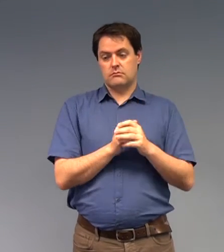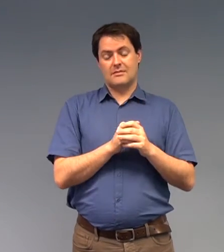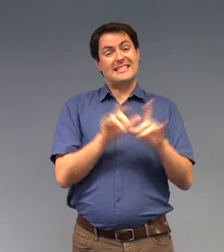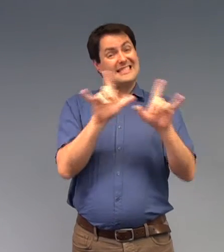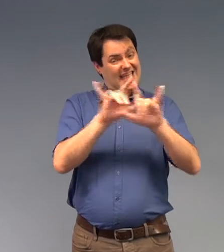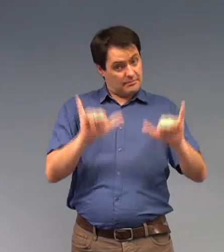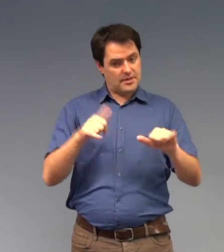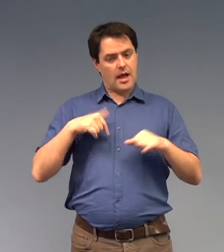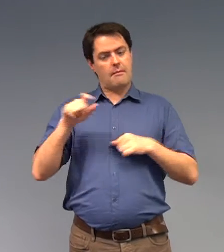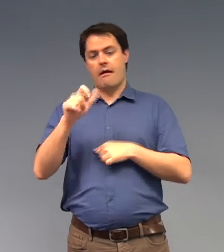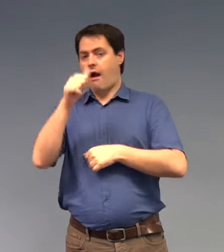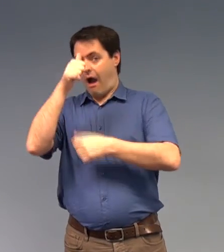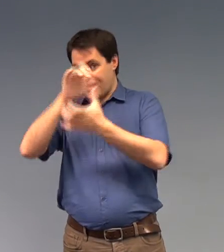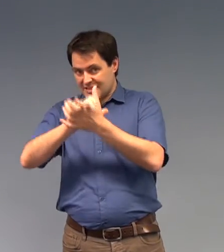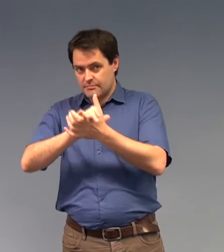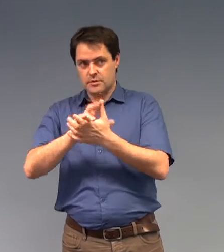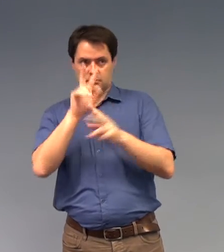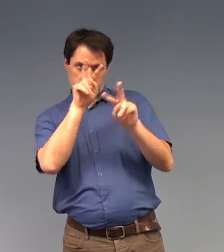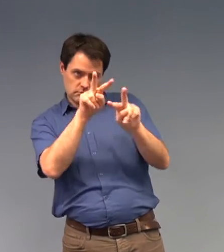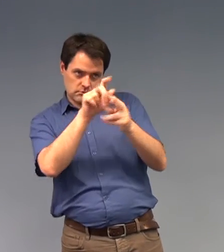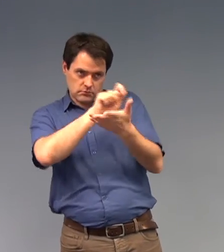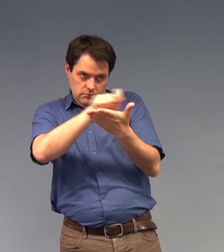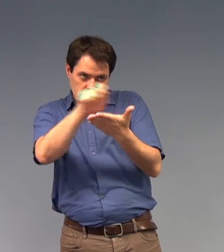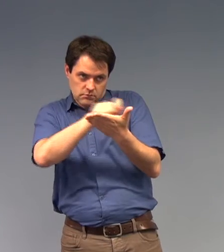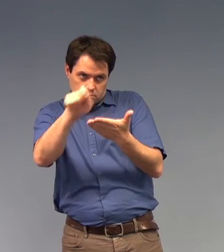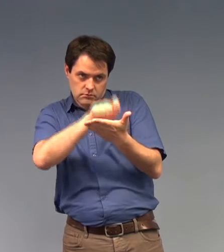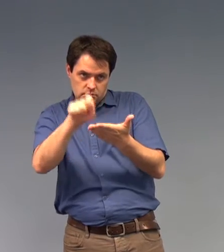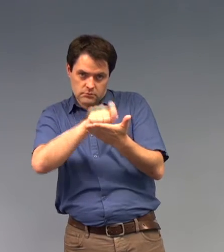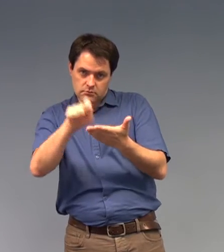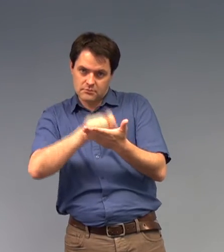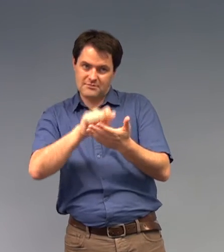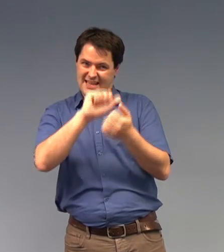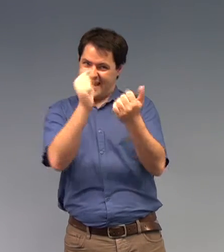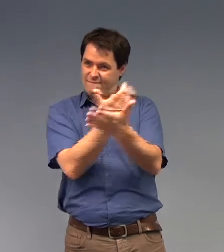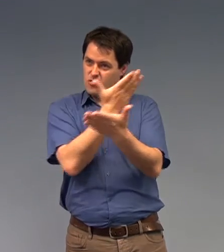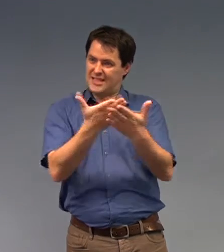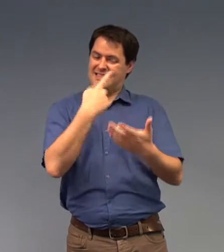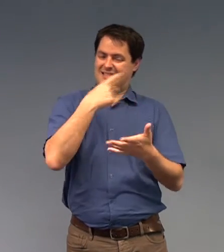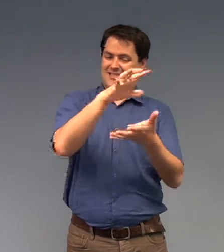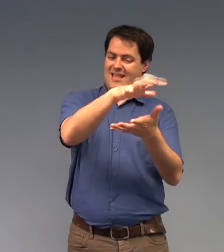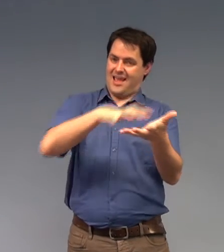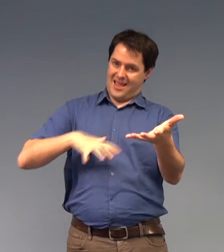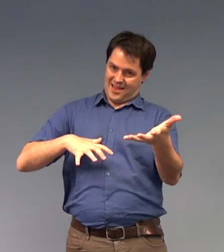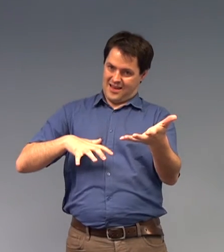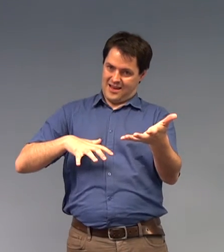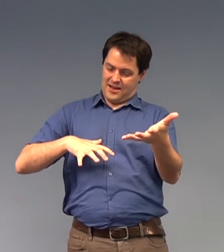as what we would understand to be sign language interpreters.